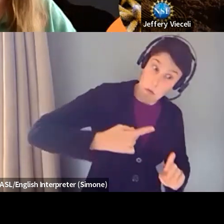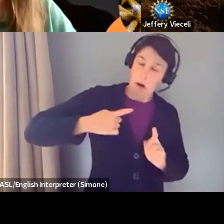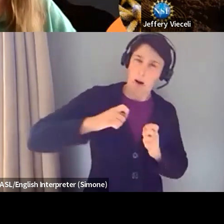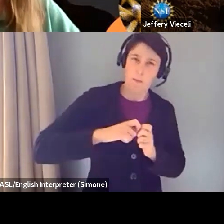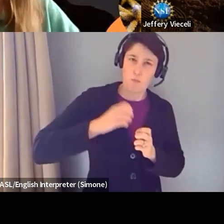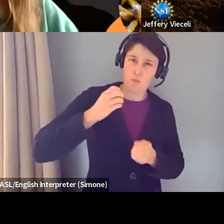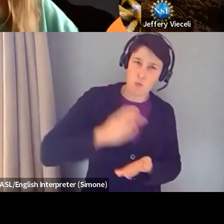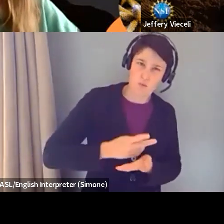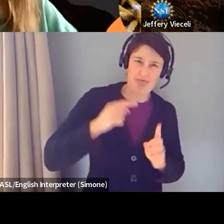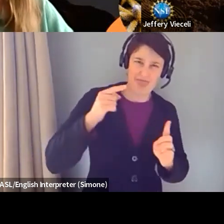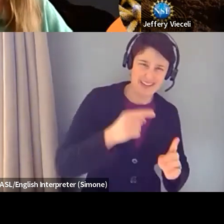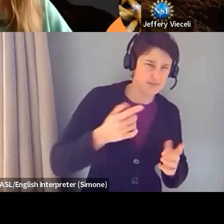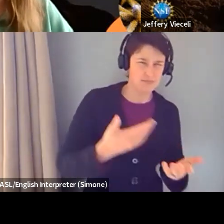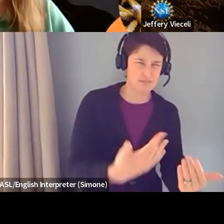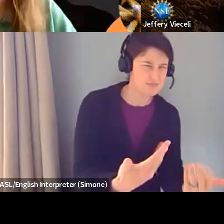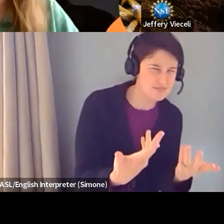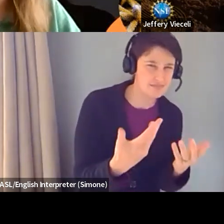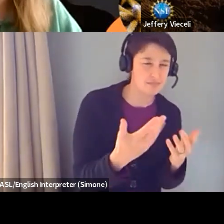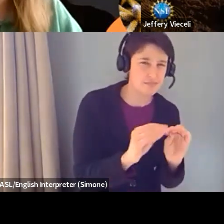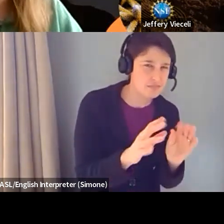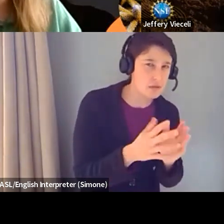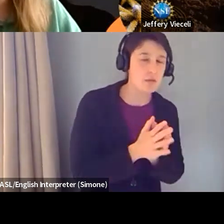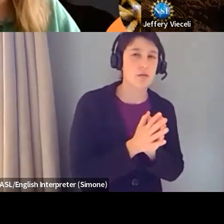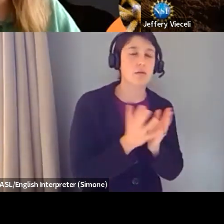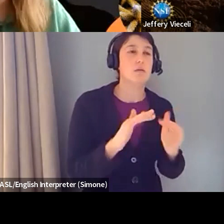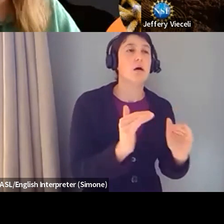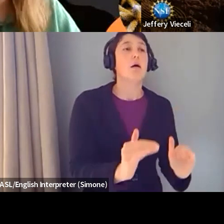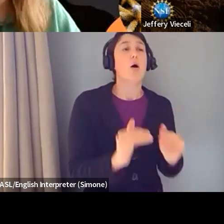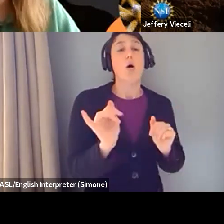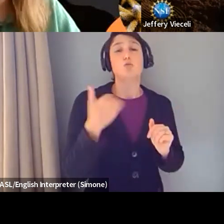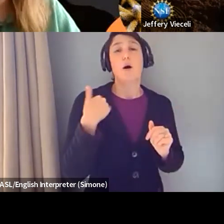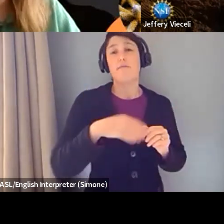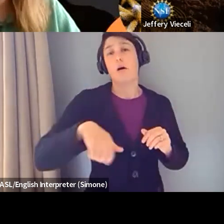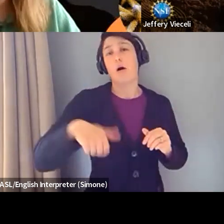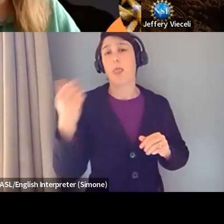And we also have other notifications or requests that they can use